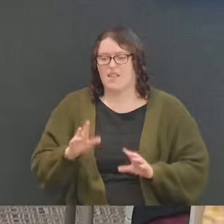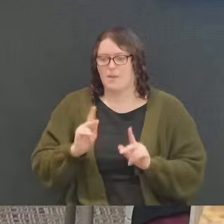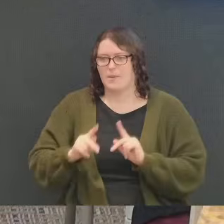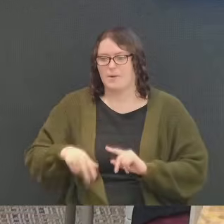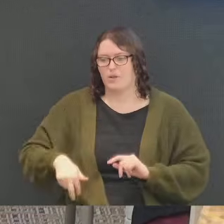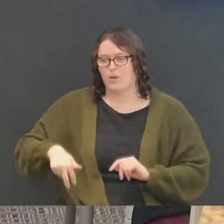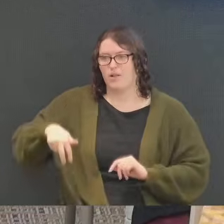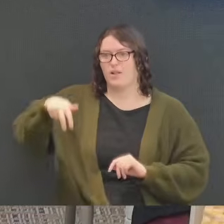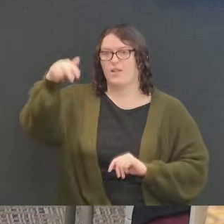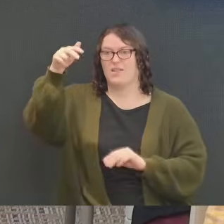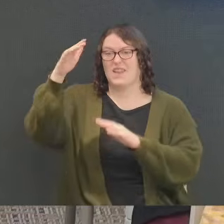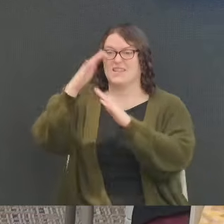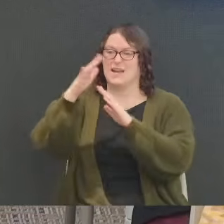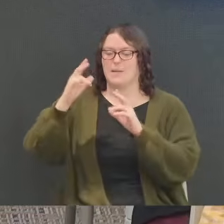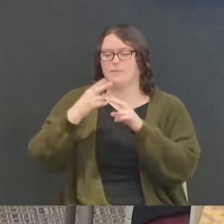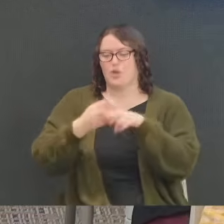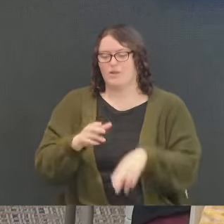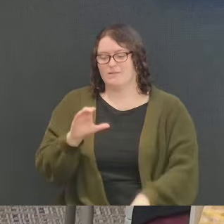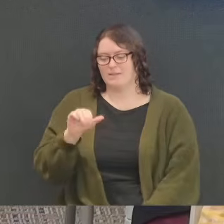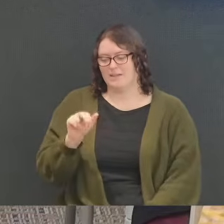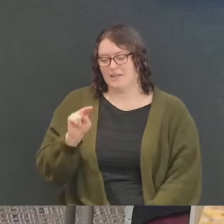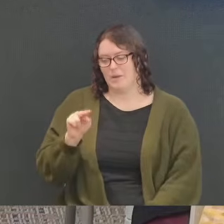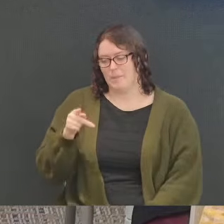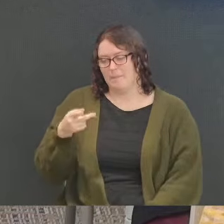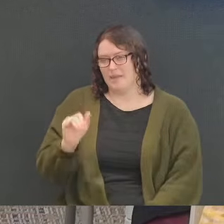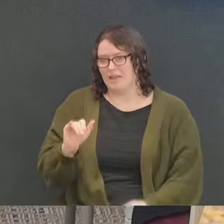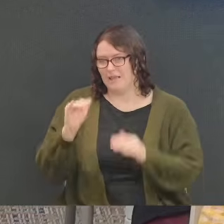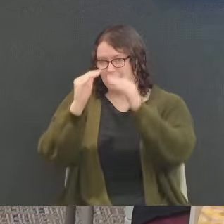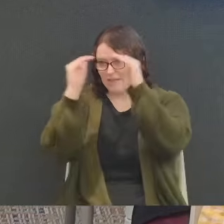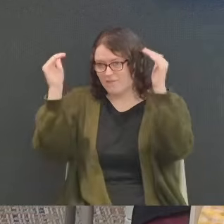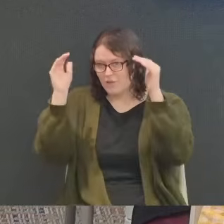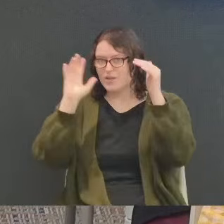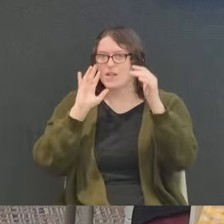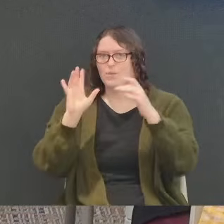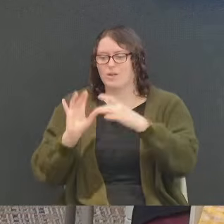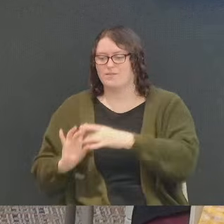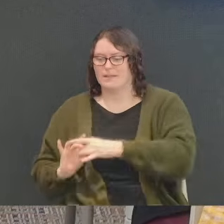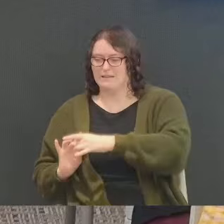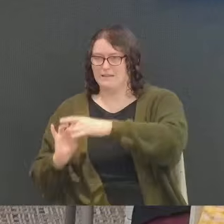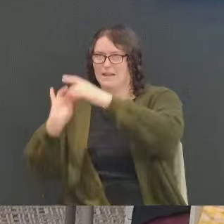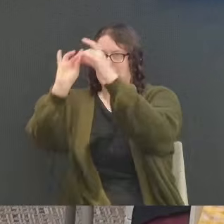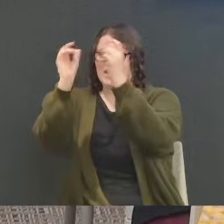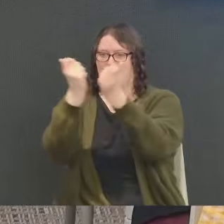the canopy level. It will connect each of the levels within the facility. Okay. And this is